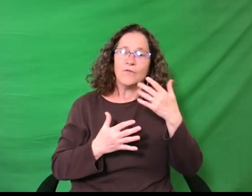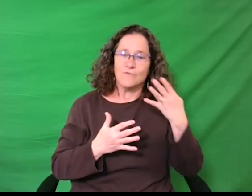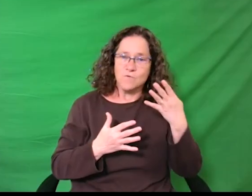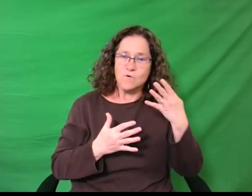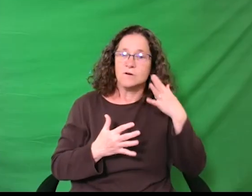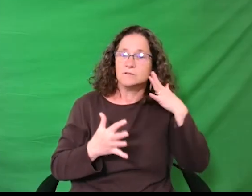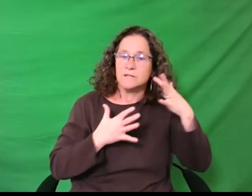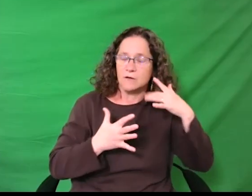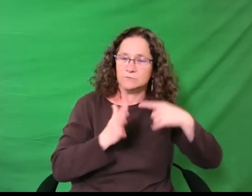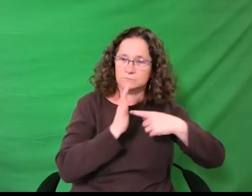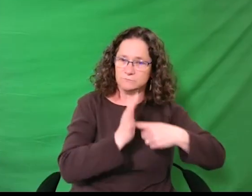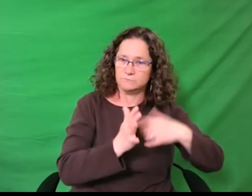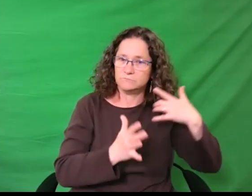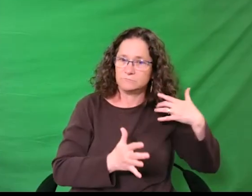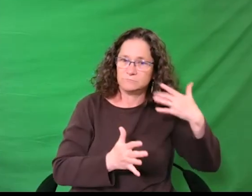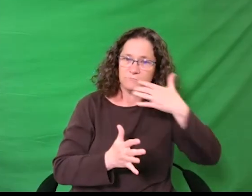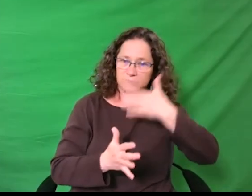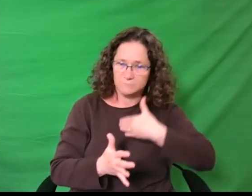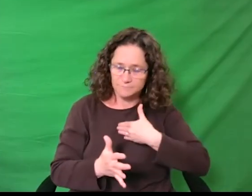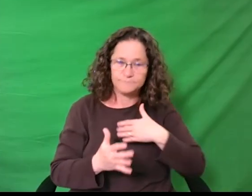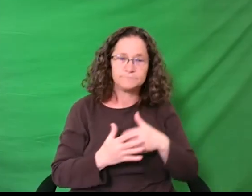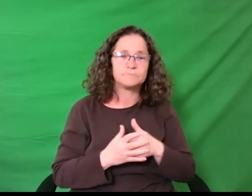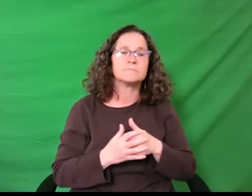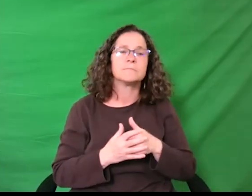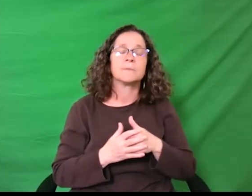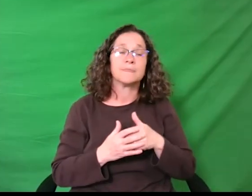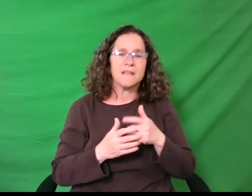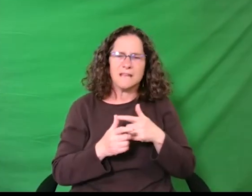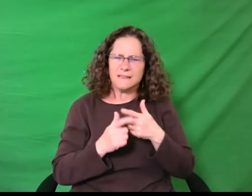We can tell kids we're going to try to delete a sound.